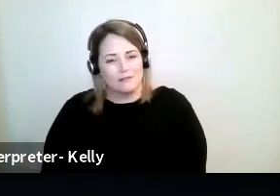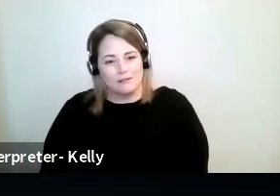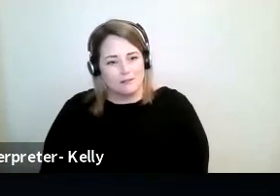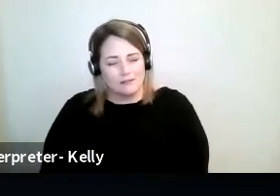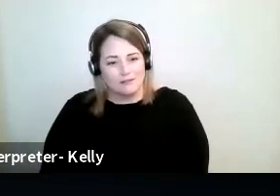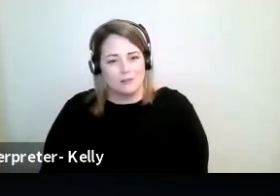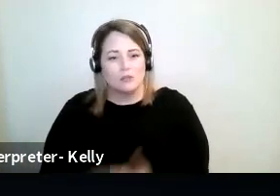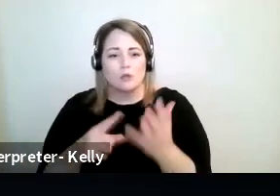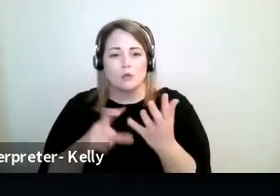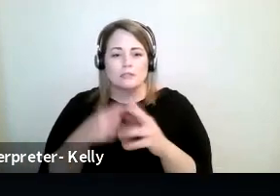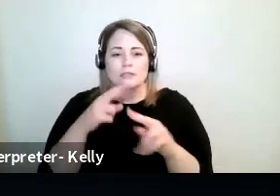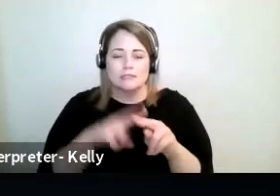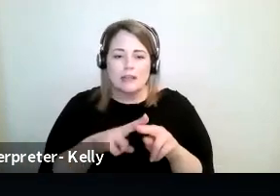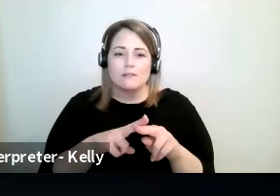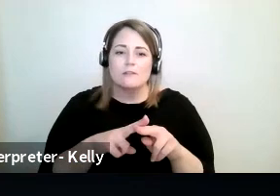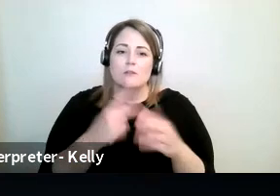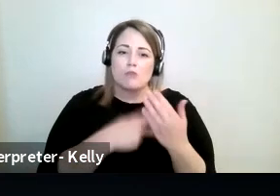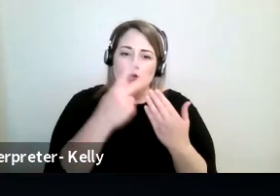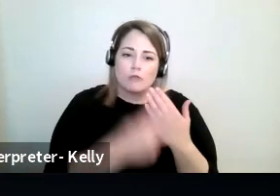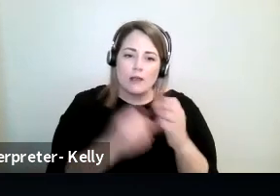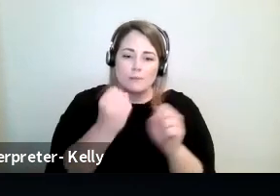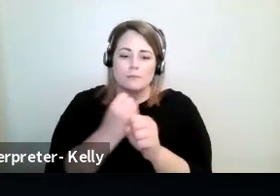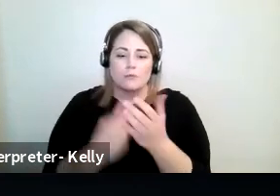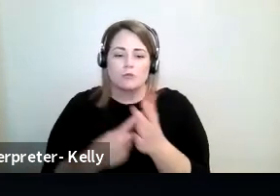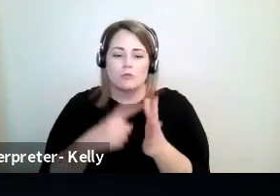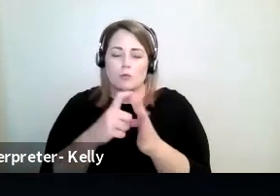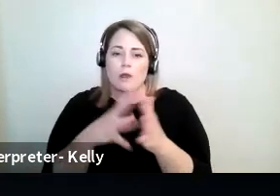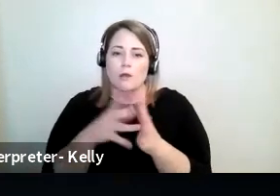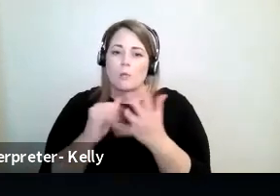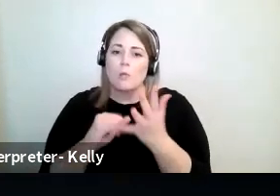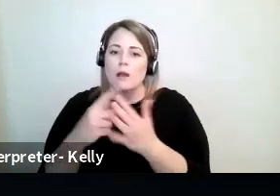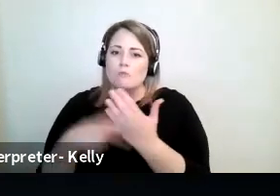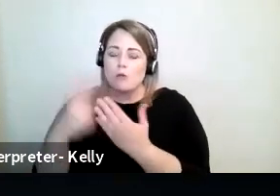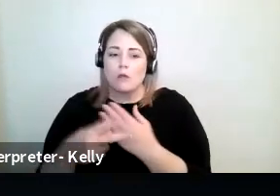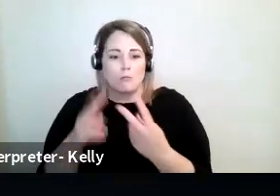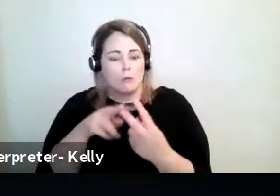we’ve got the GradWISE program, two great examples of initiatives that are attempting